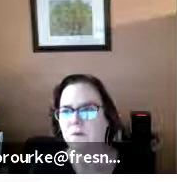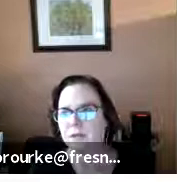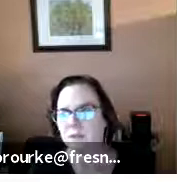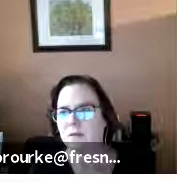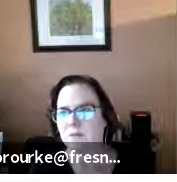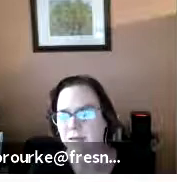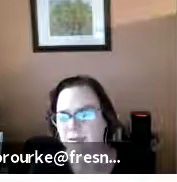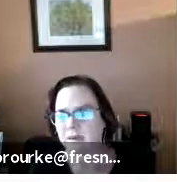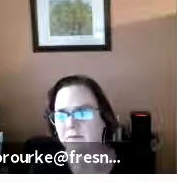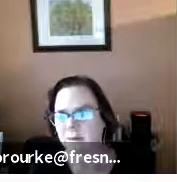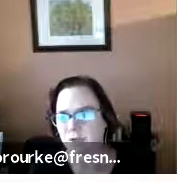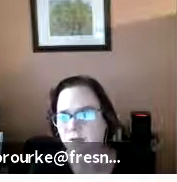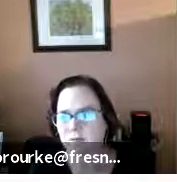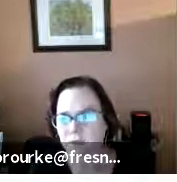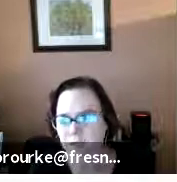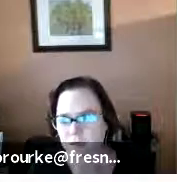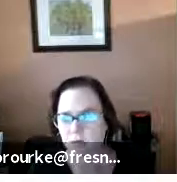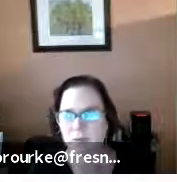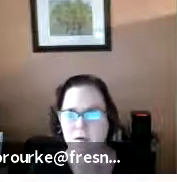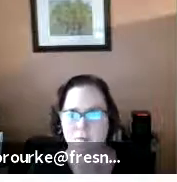then we can just take that information and move it into creaky net.